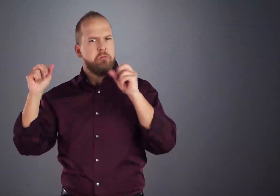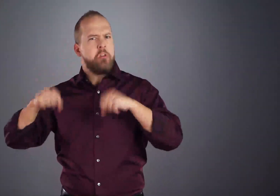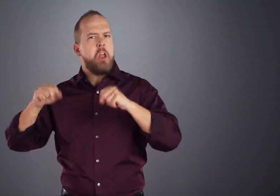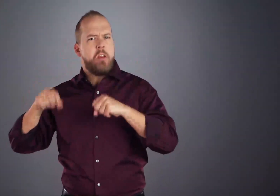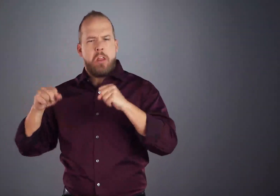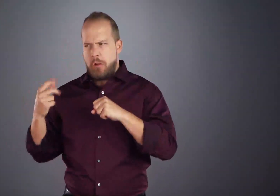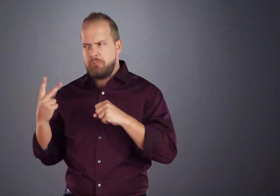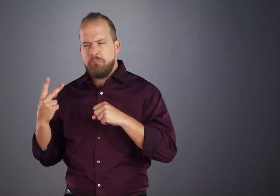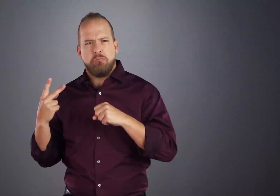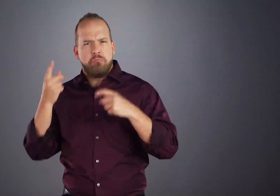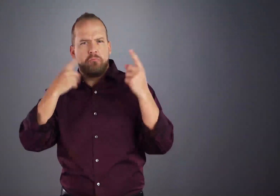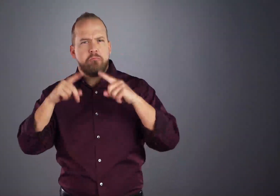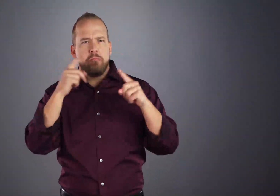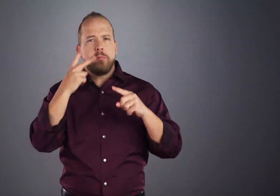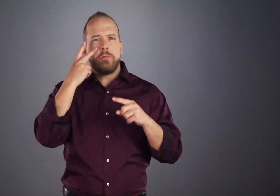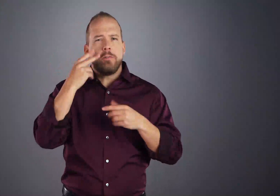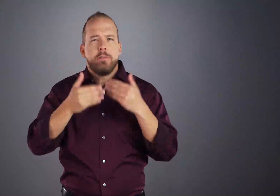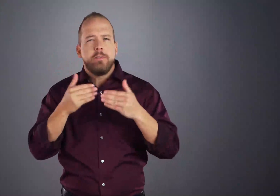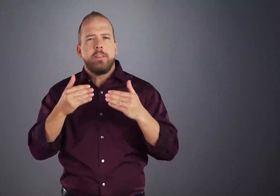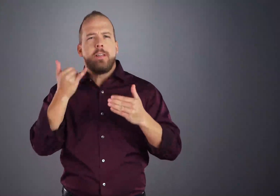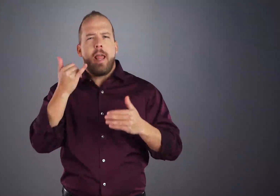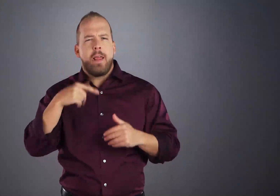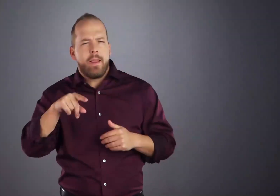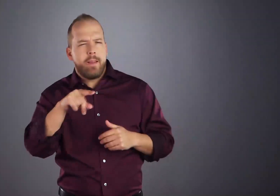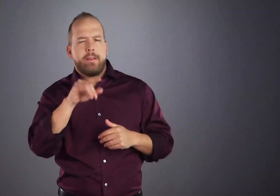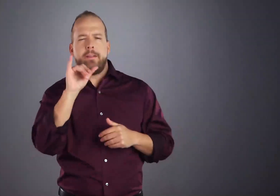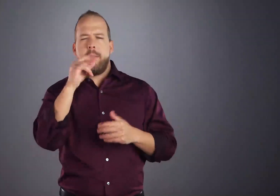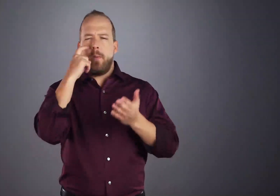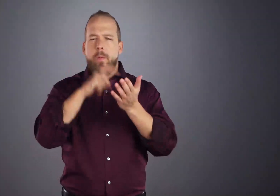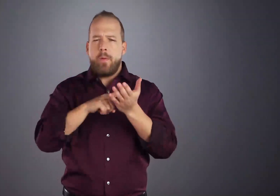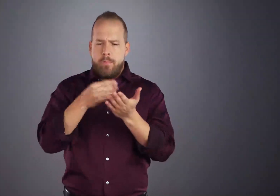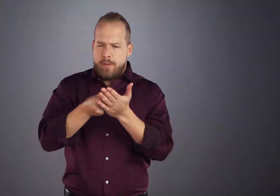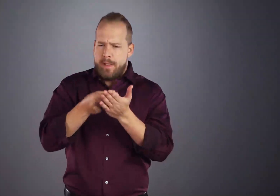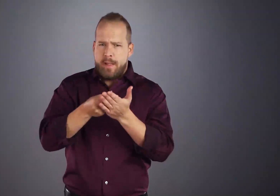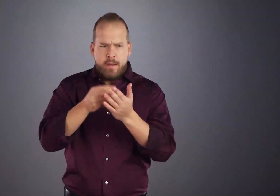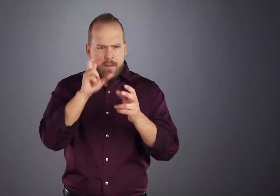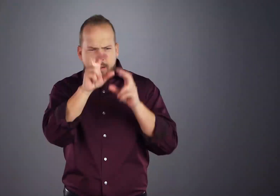I failed to persuade my broker friends to send me out looking over factories